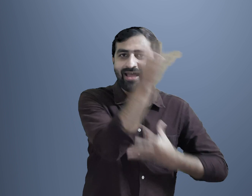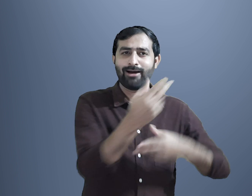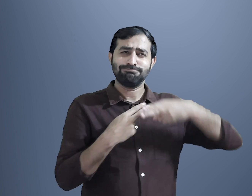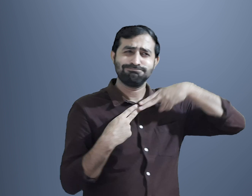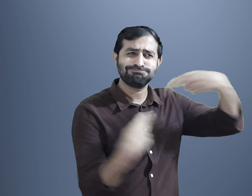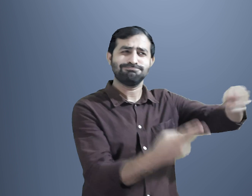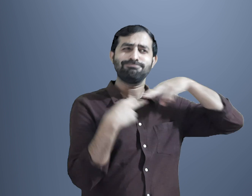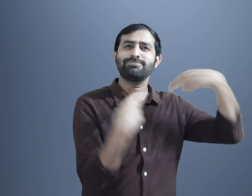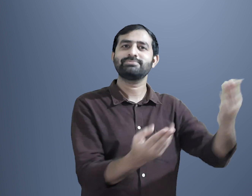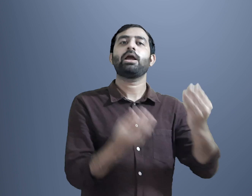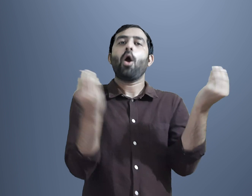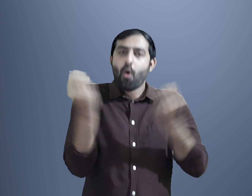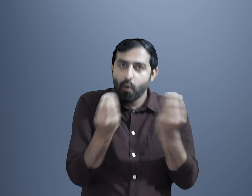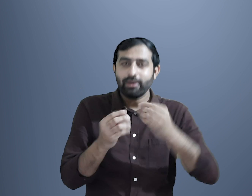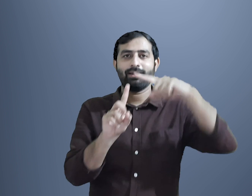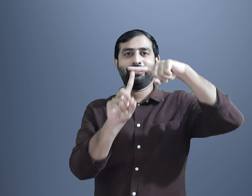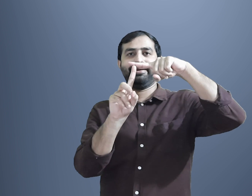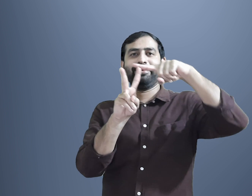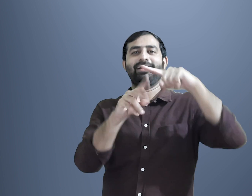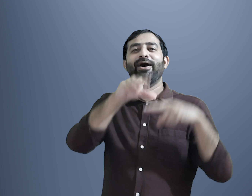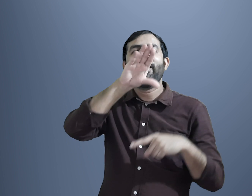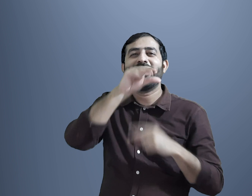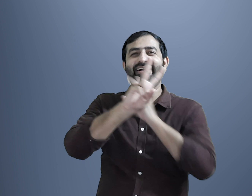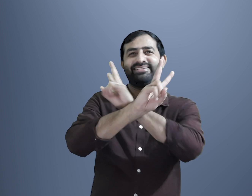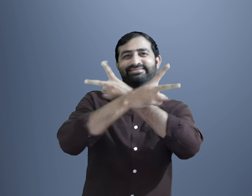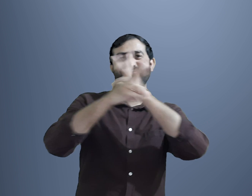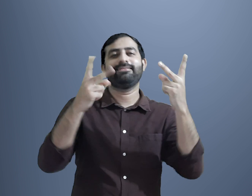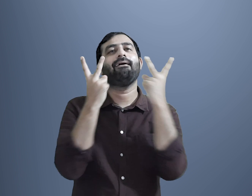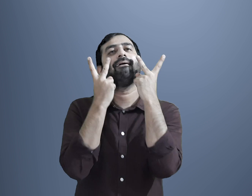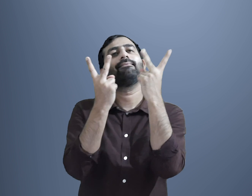This function of language is to inform or provide a piece of information.